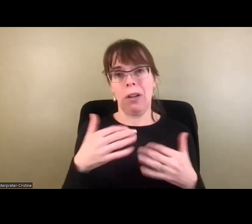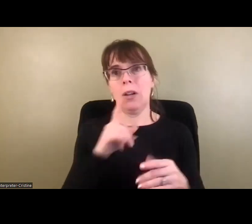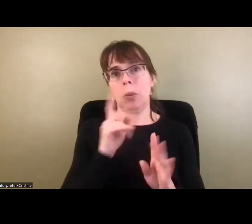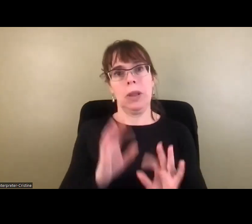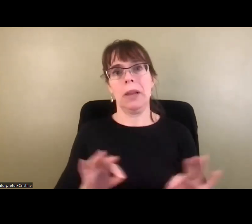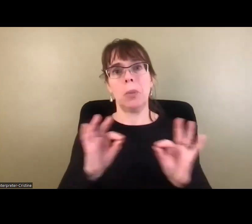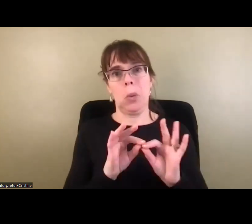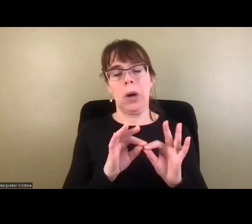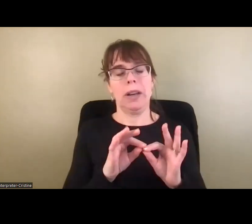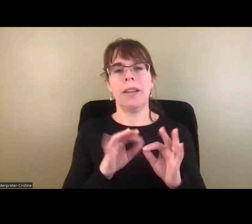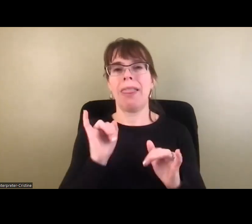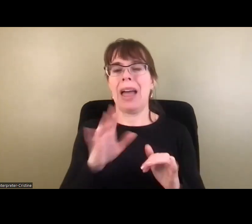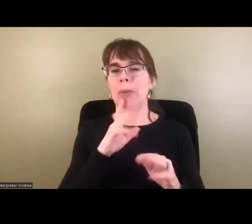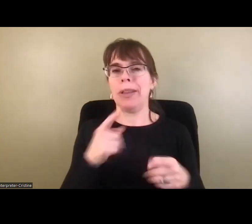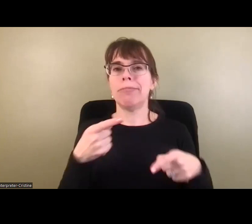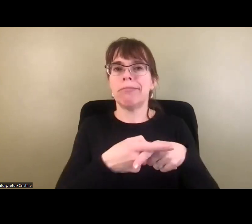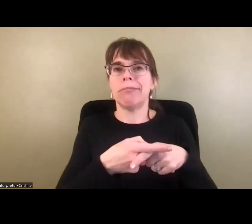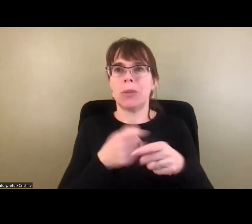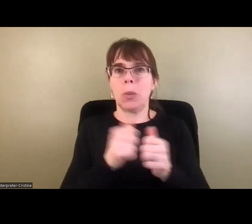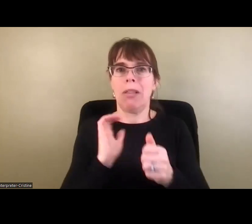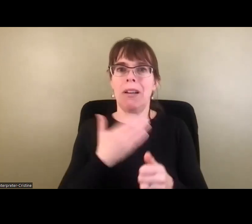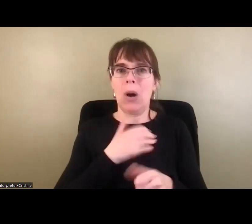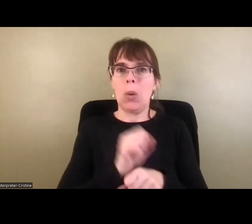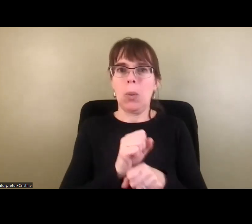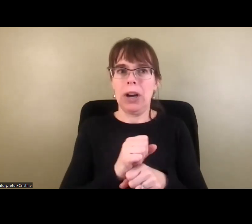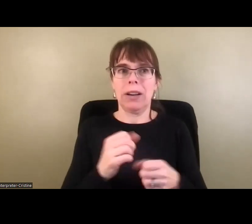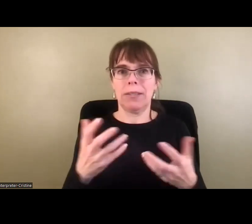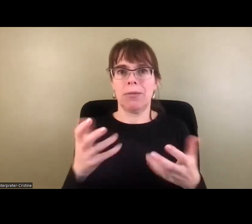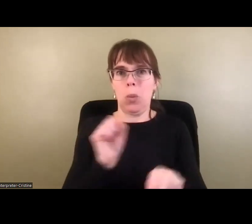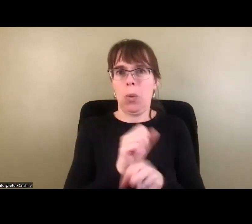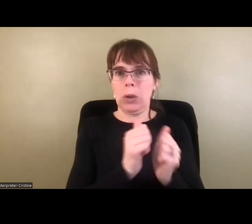and I think it intersects so much with what we do. You know, there's a lot of layers of